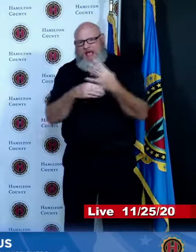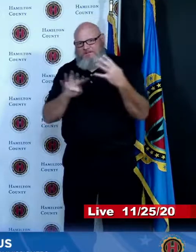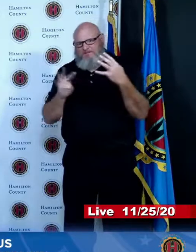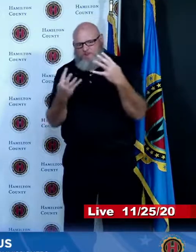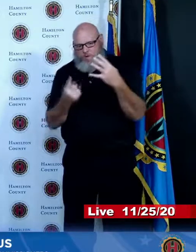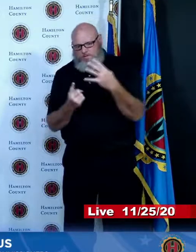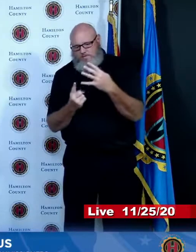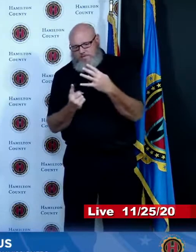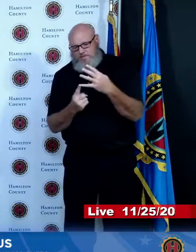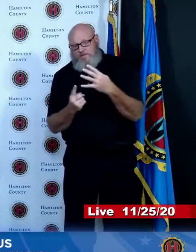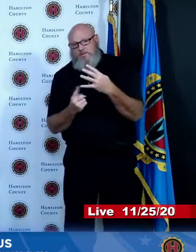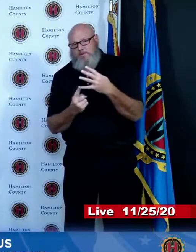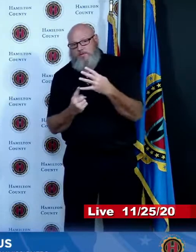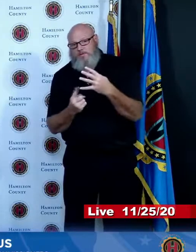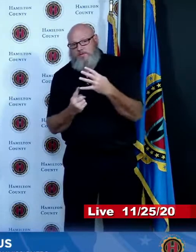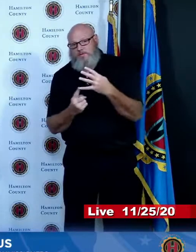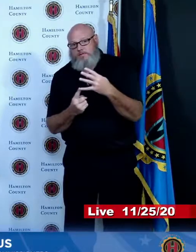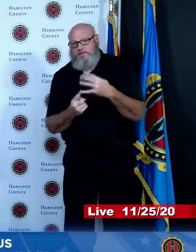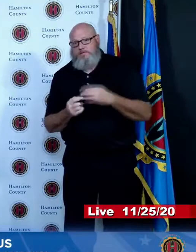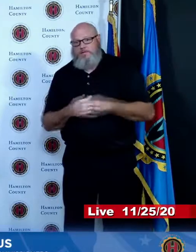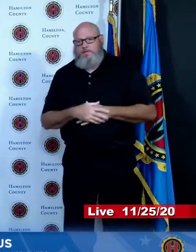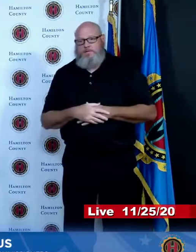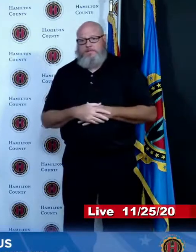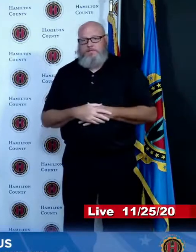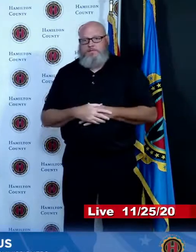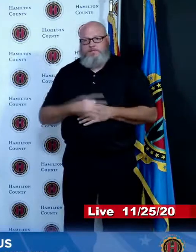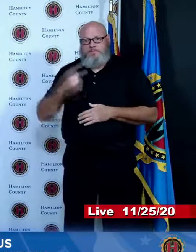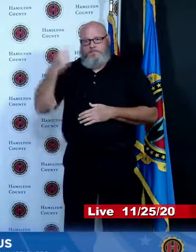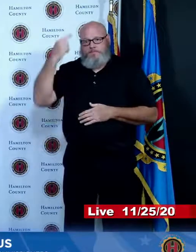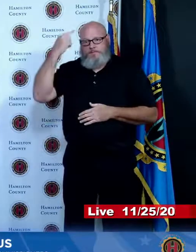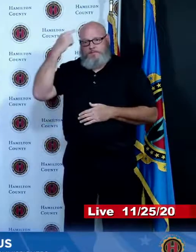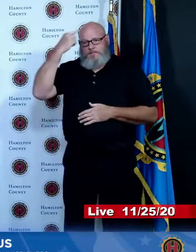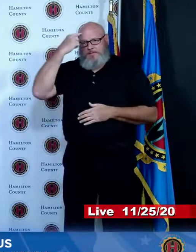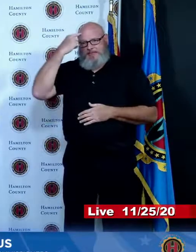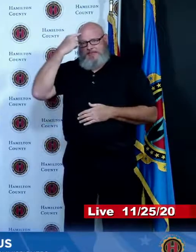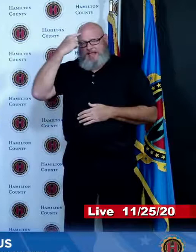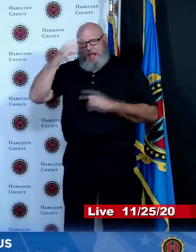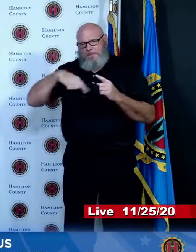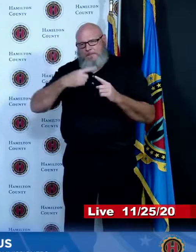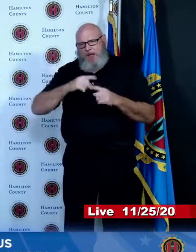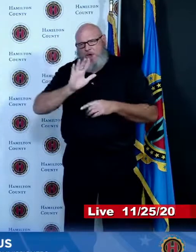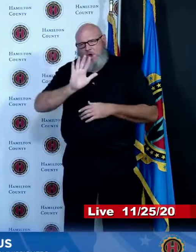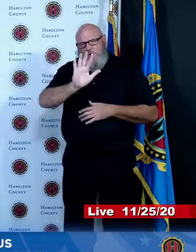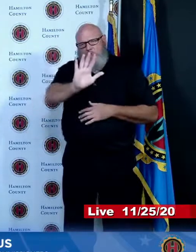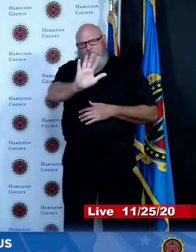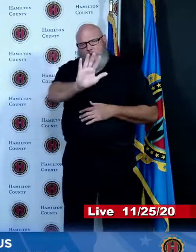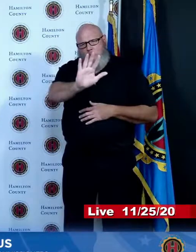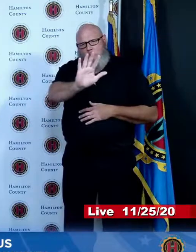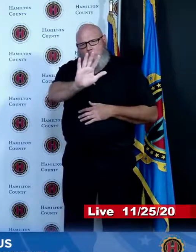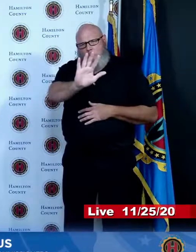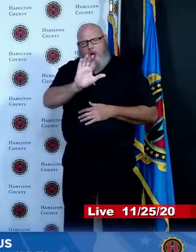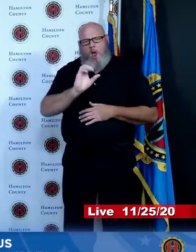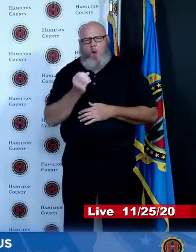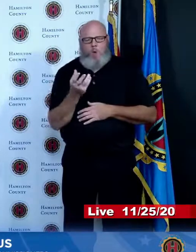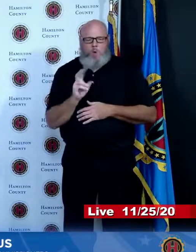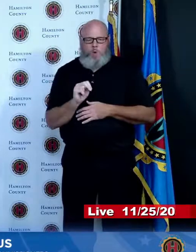about their Covid footprint and to reduce their exposure as they move through their daily lives